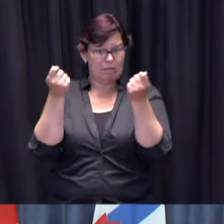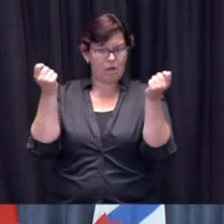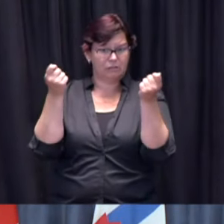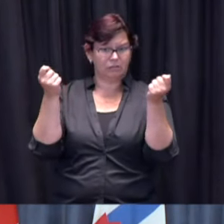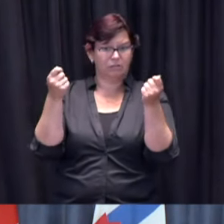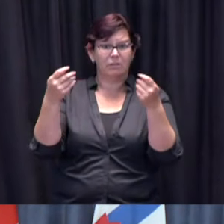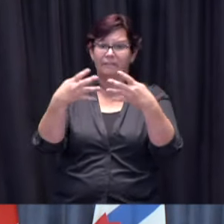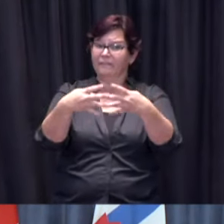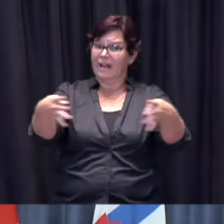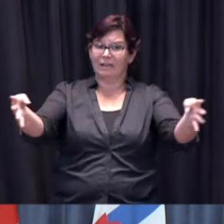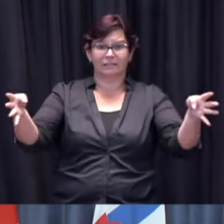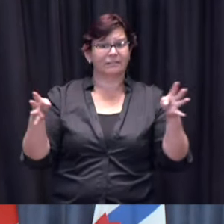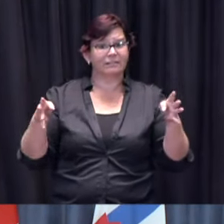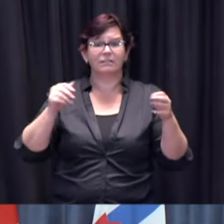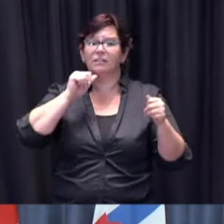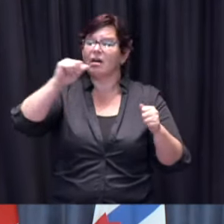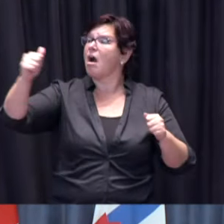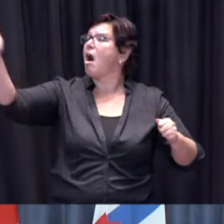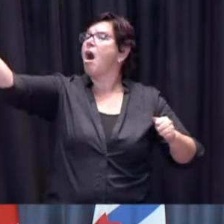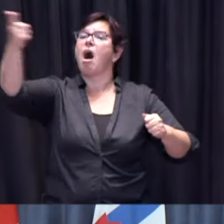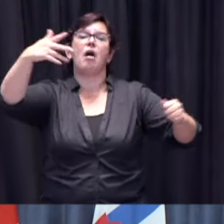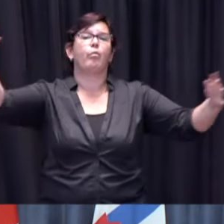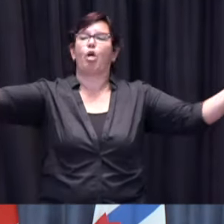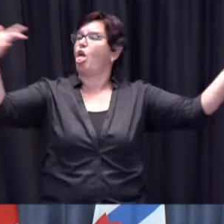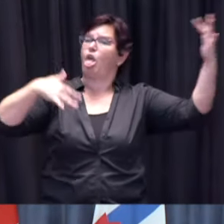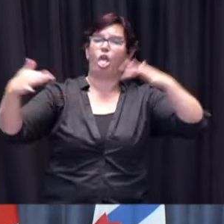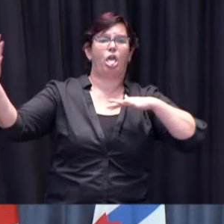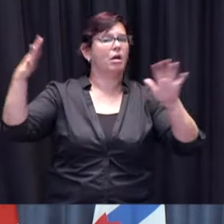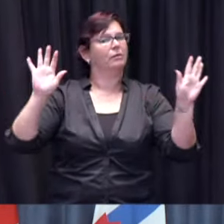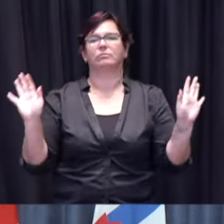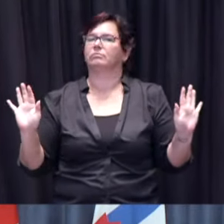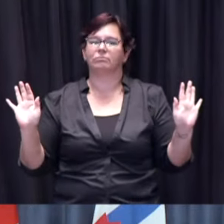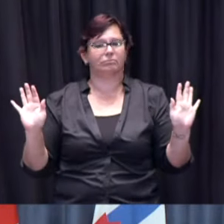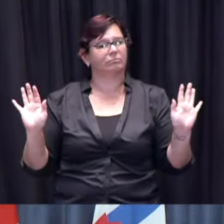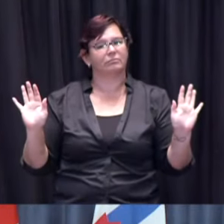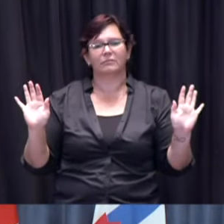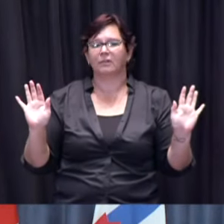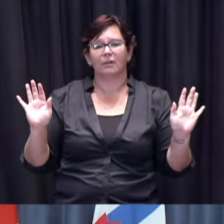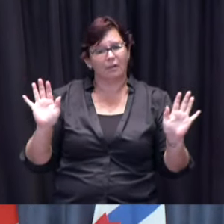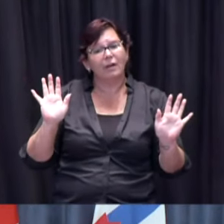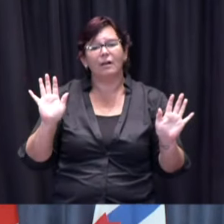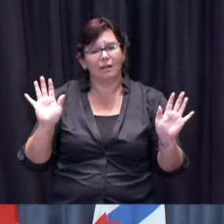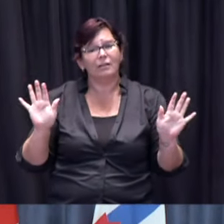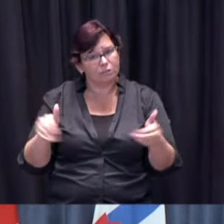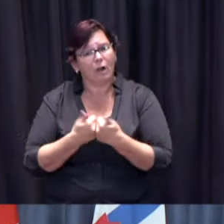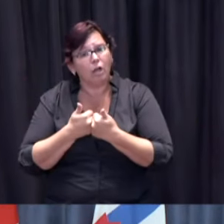restrictions on gatherings in Maple Leaf Square for example that's a hardship for us because we're all fans that want to cheer on our team